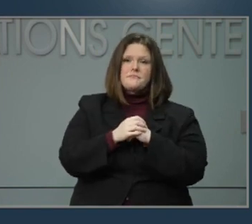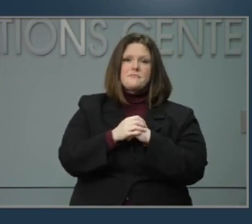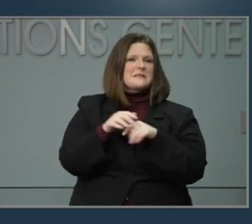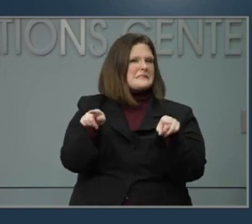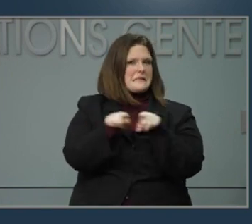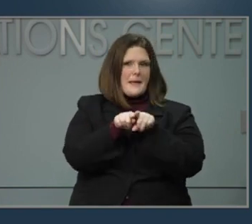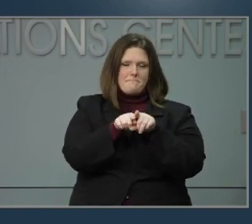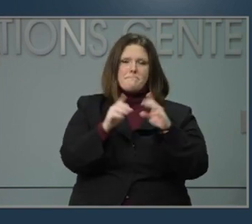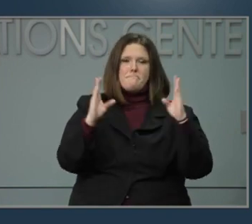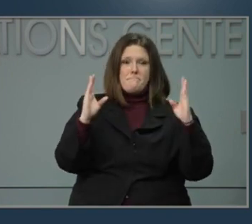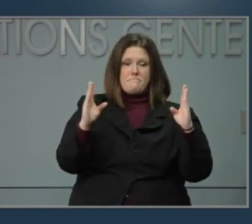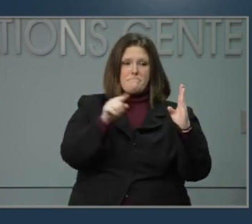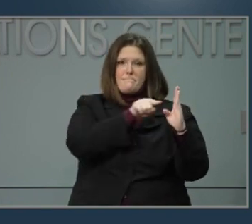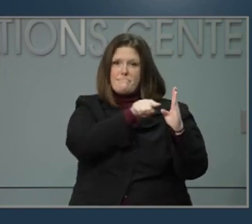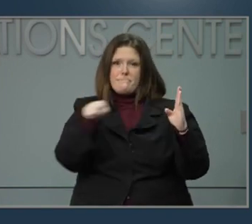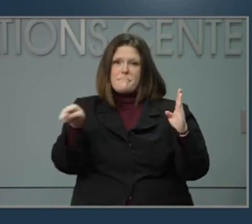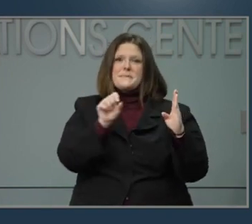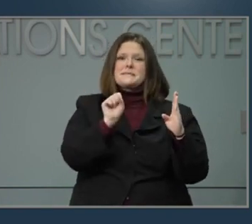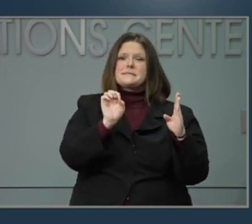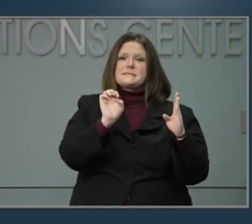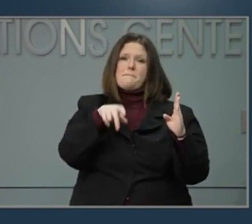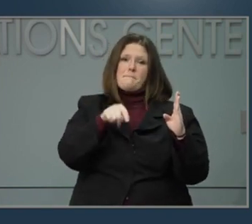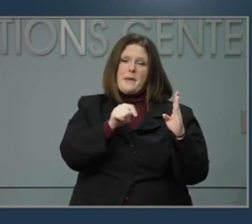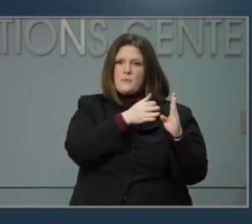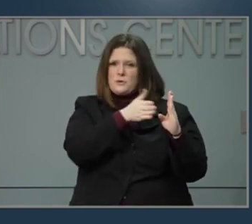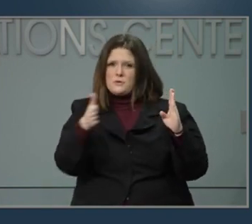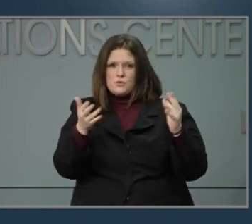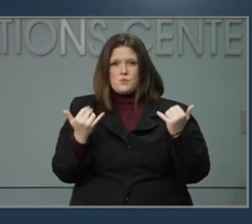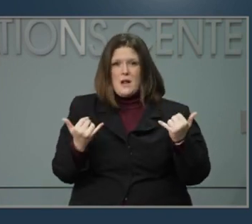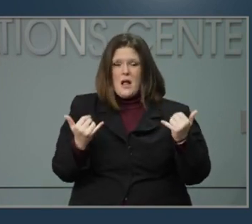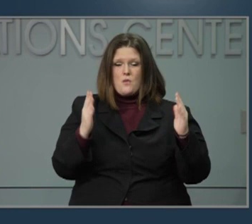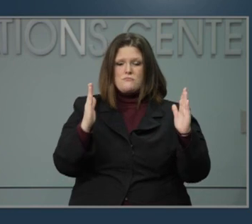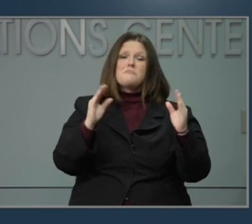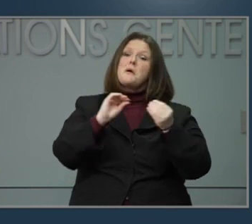ON OUR NEXT GRAPH, WE LOOK AT DAY OVER DAY HOSPITALIZATIONS. THIS GRAPH ALSO STARTS IN EARLY